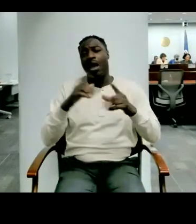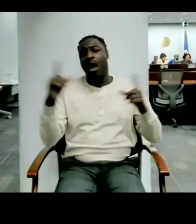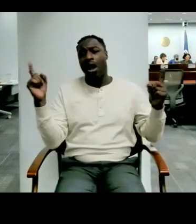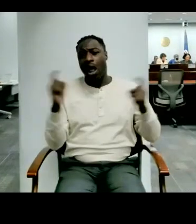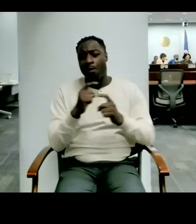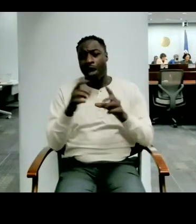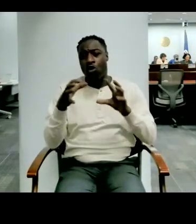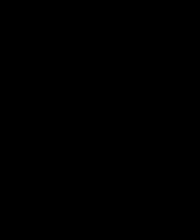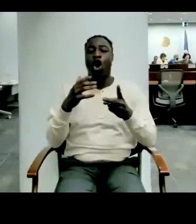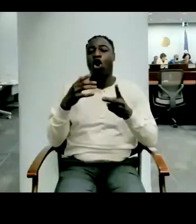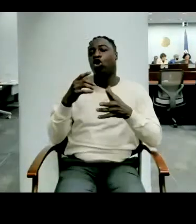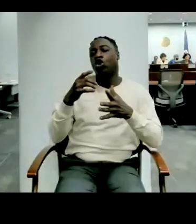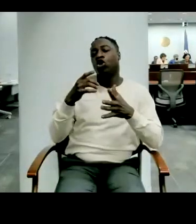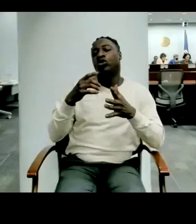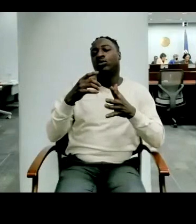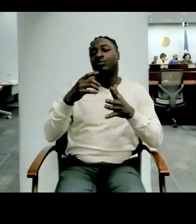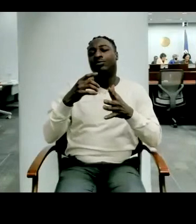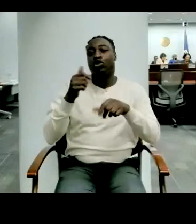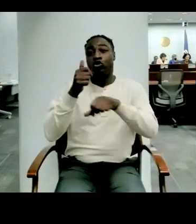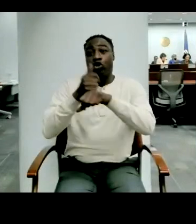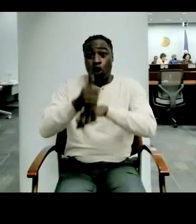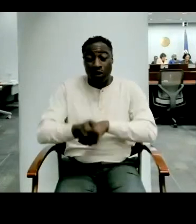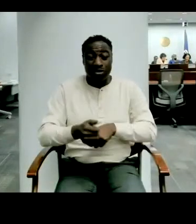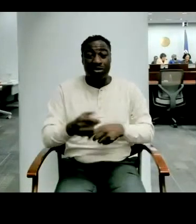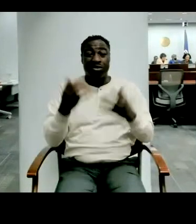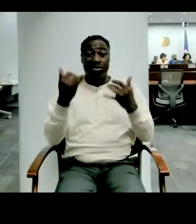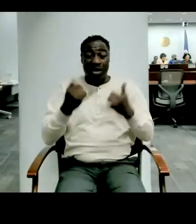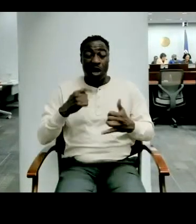racial and color charges are rising out of the fact we have increasingly multiracial country